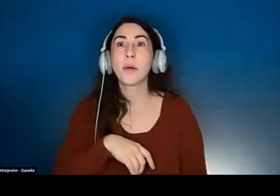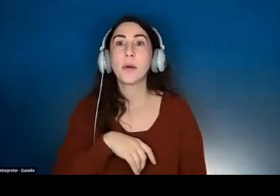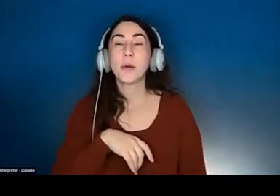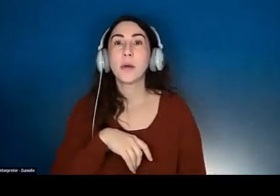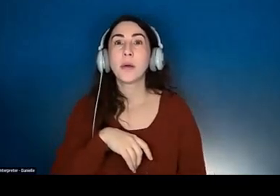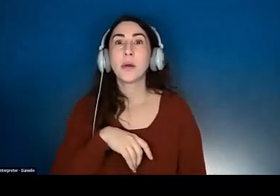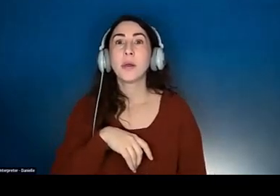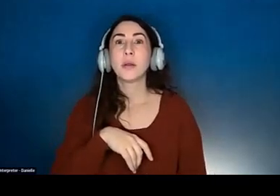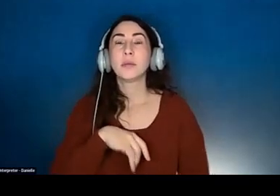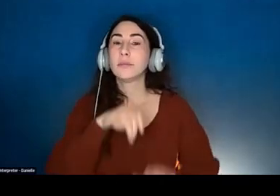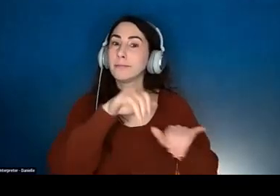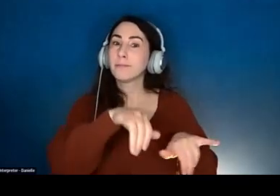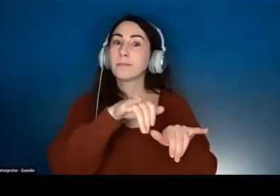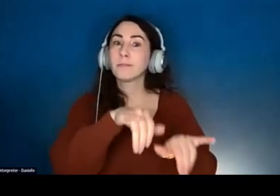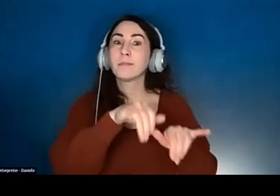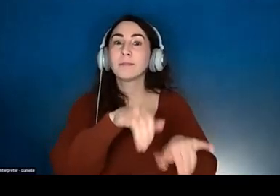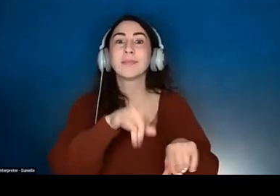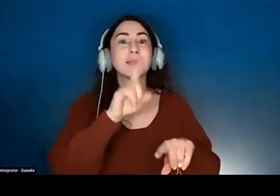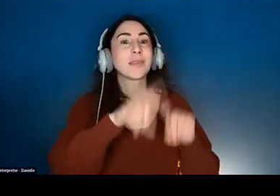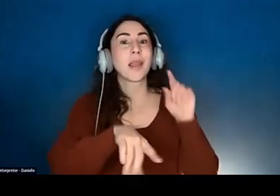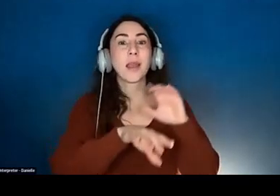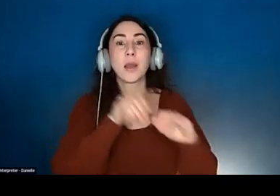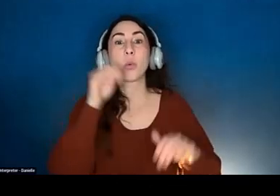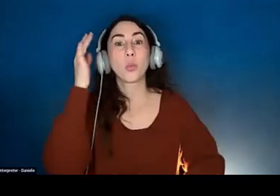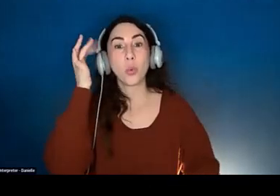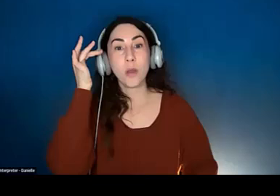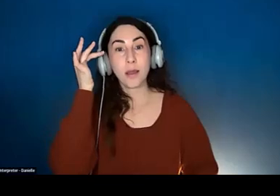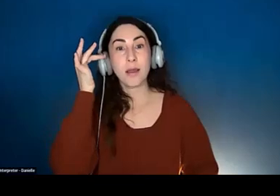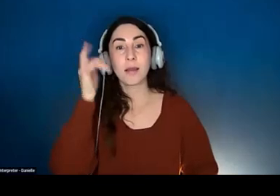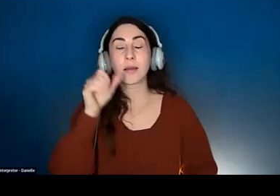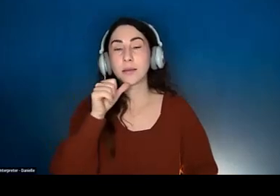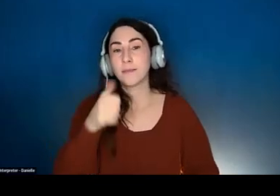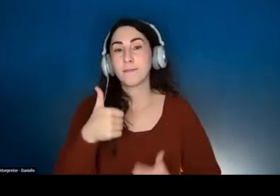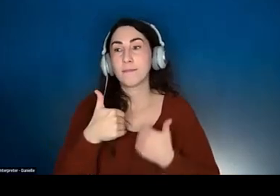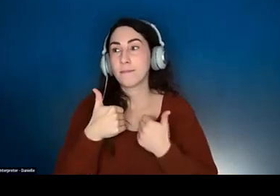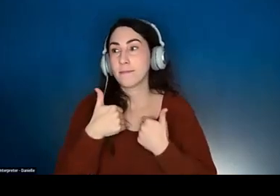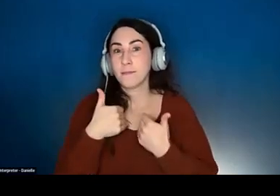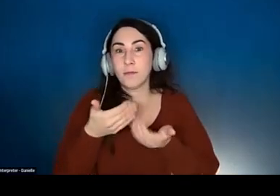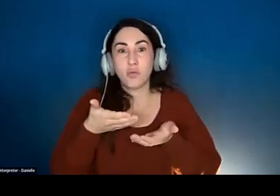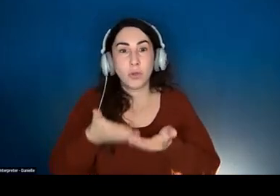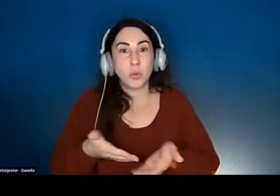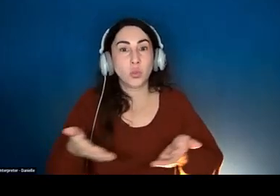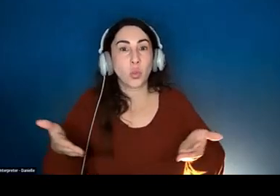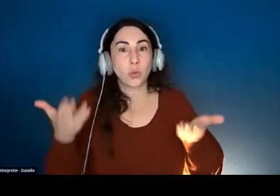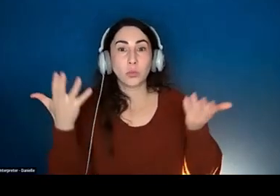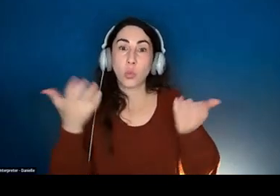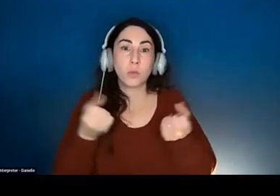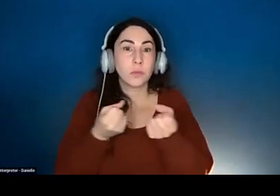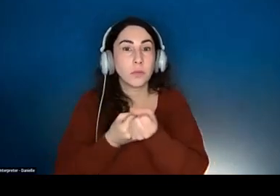facility because she did not have the necessary resources and support to return home.